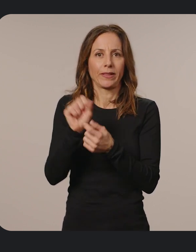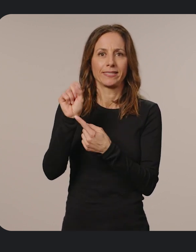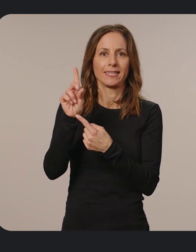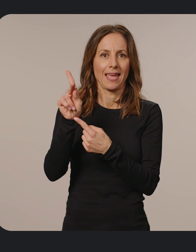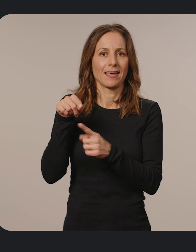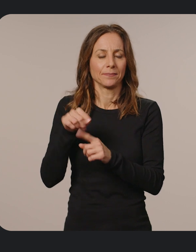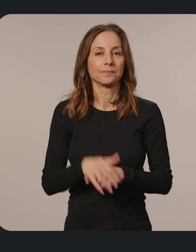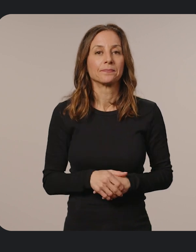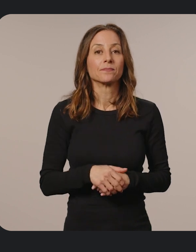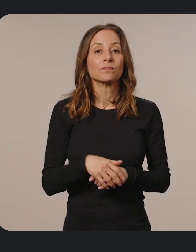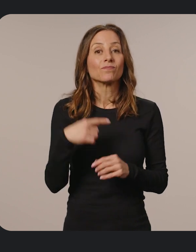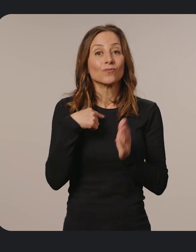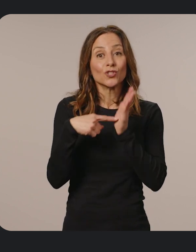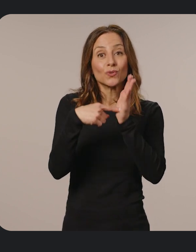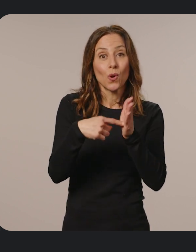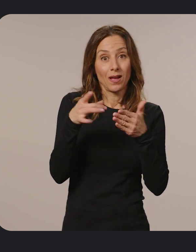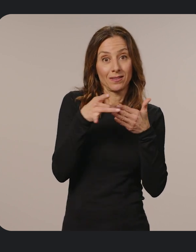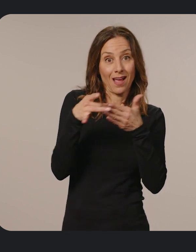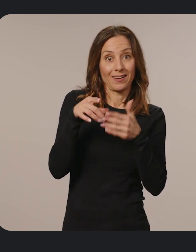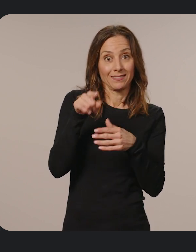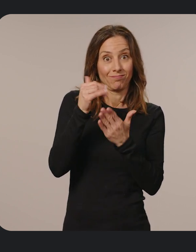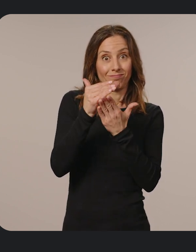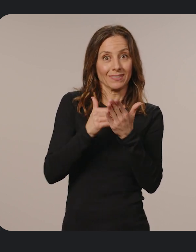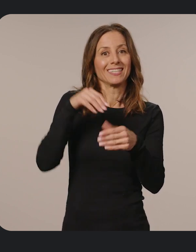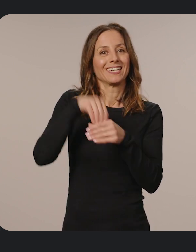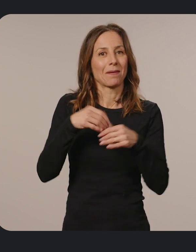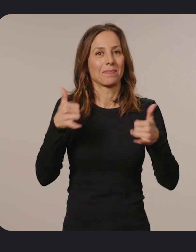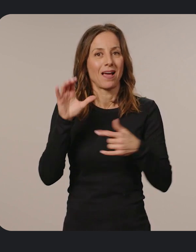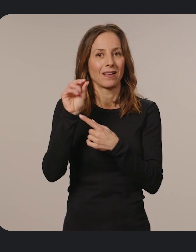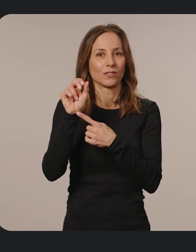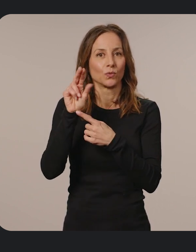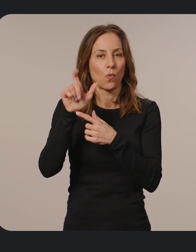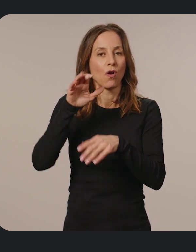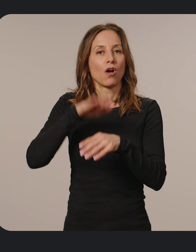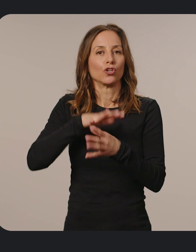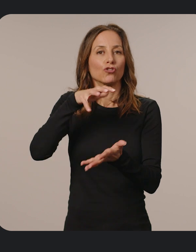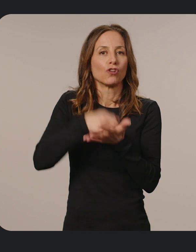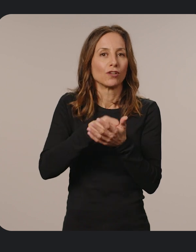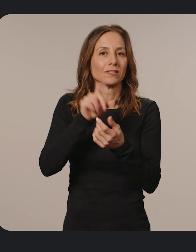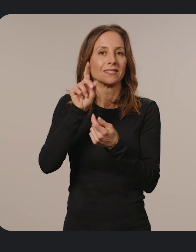involving their SDKs. We show that guidance in Play Console on the crash details page.